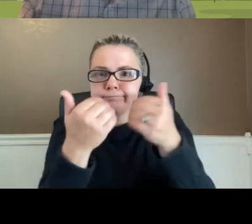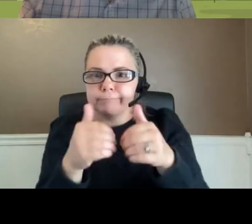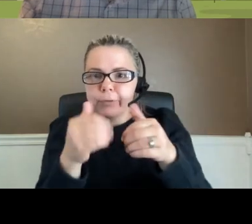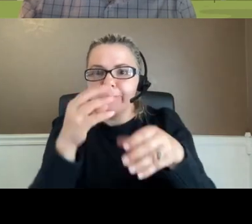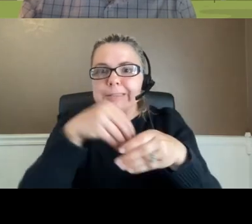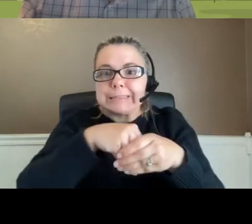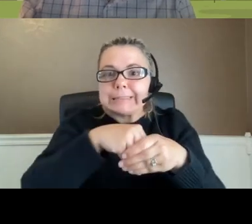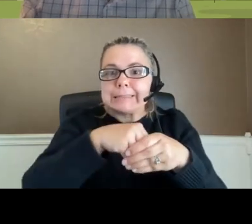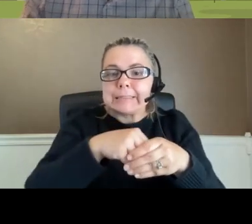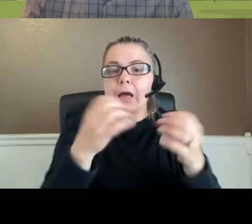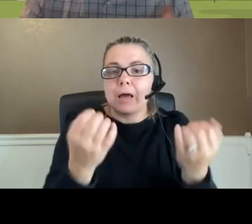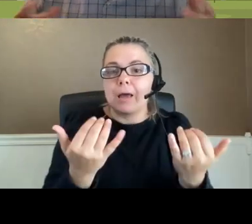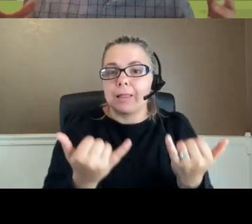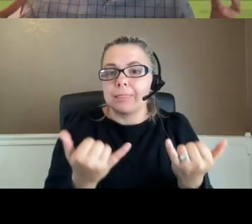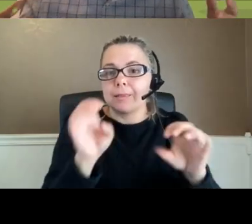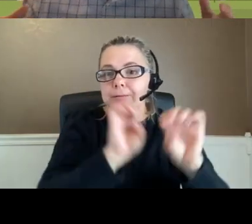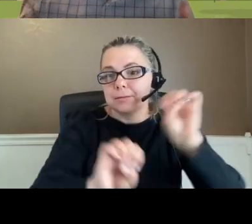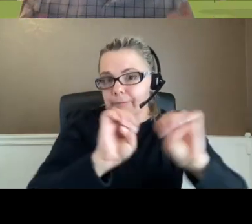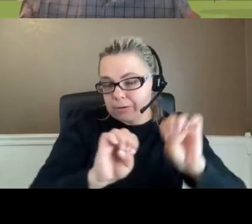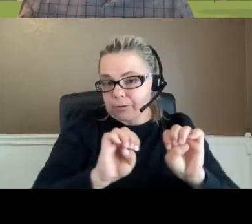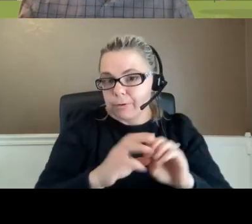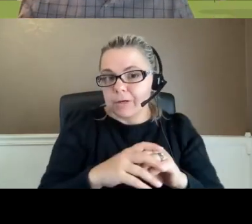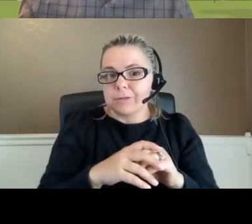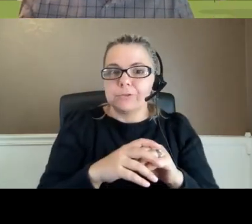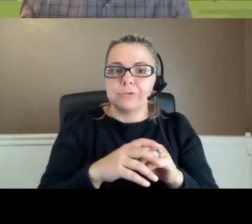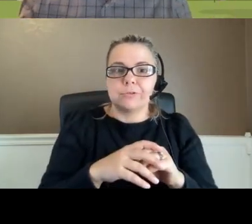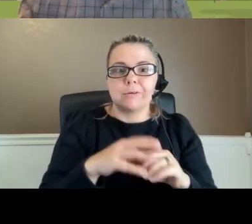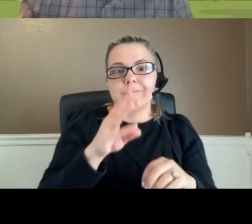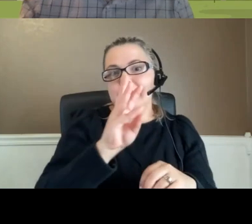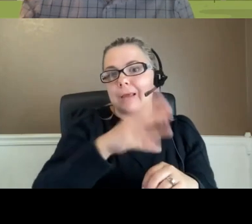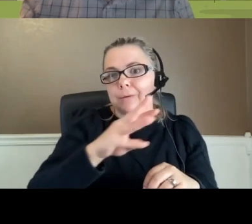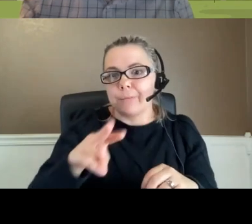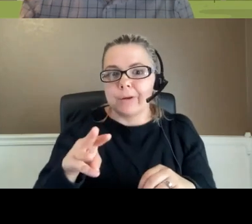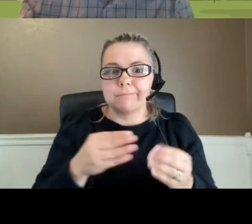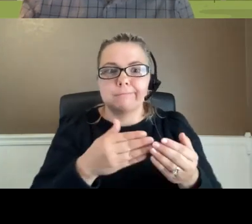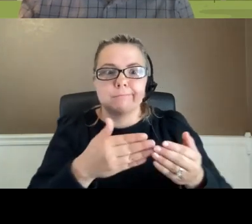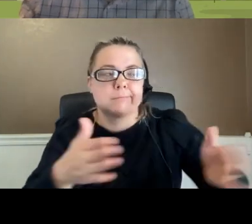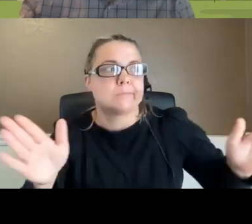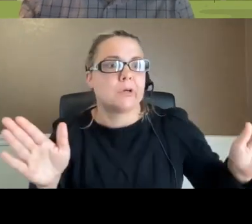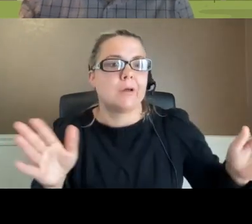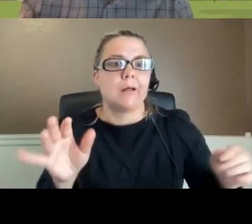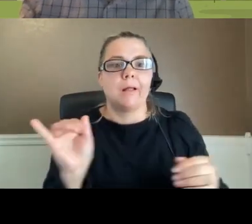You know, one would be really site-wide or sample- wide accessibility testing. Tools like Pope Tech